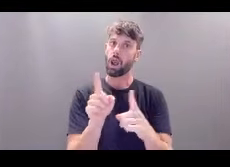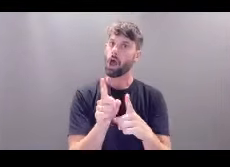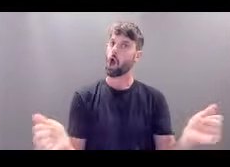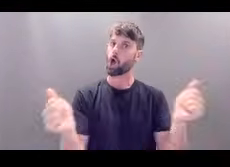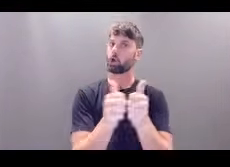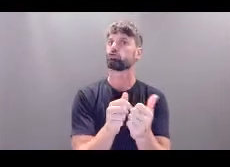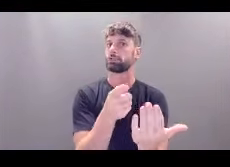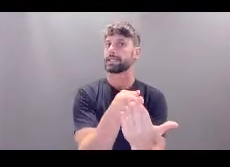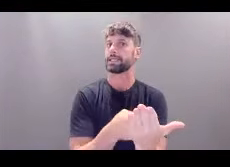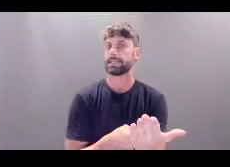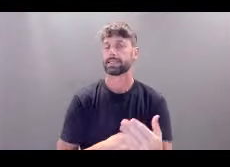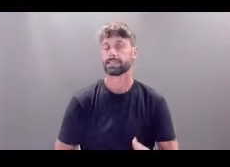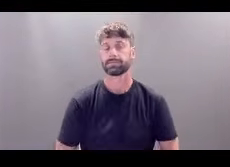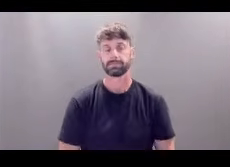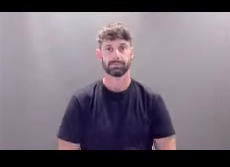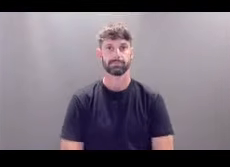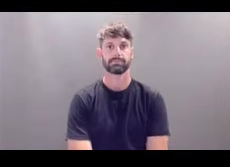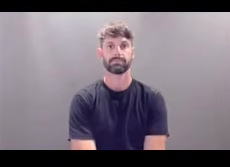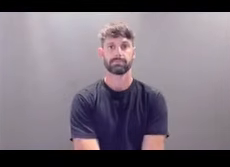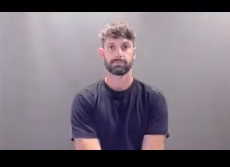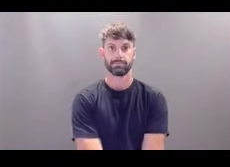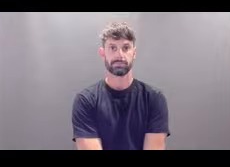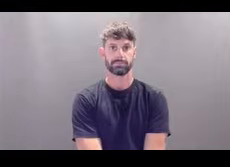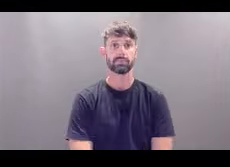And also ask about how to keep the AT working well,